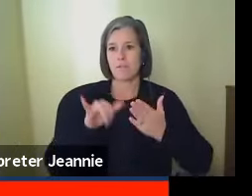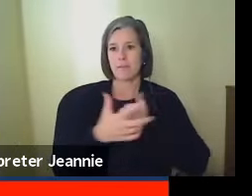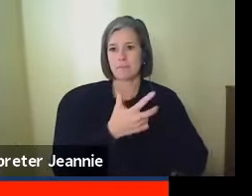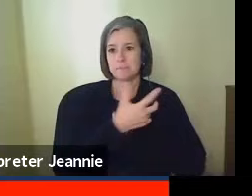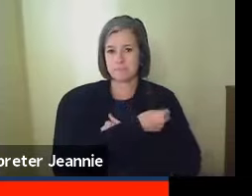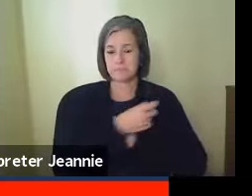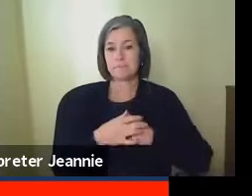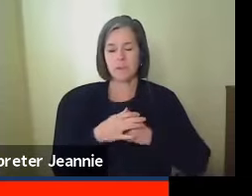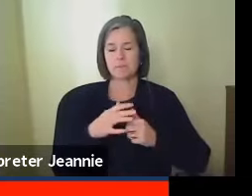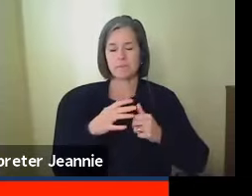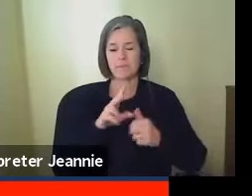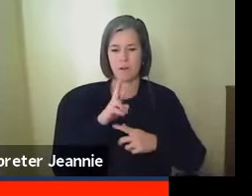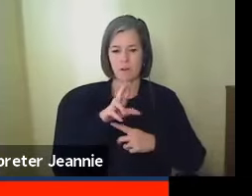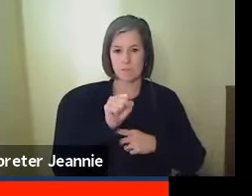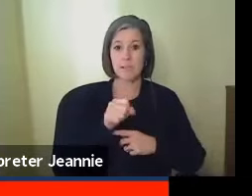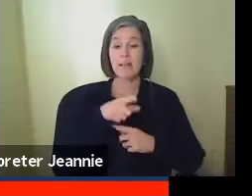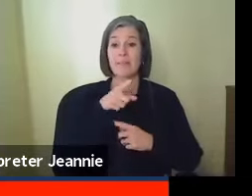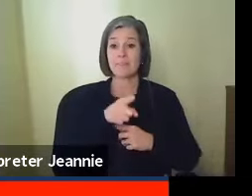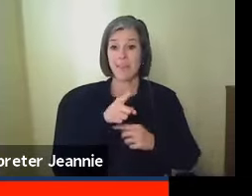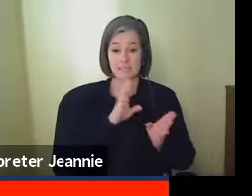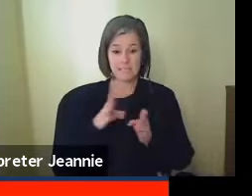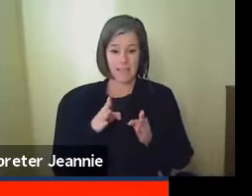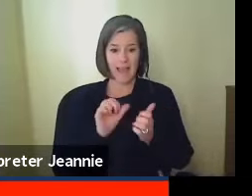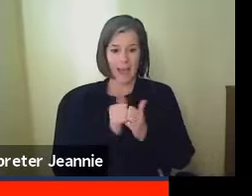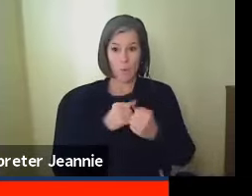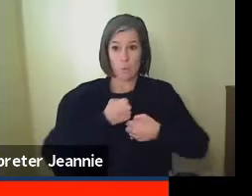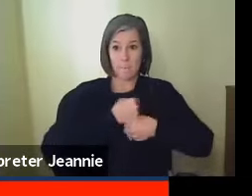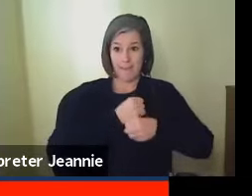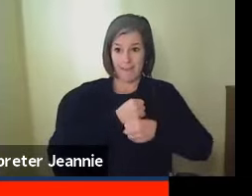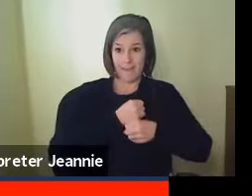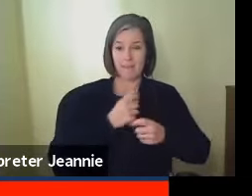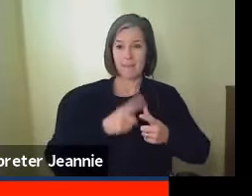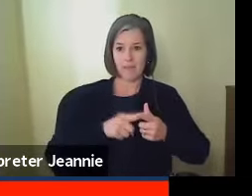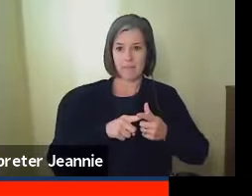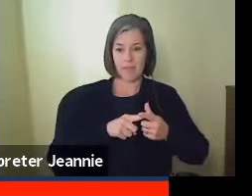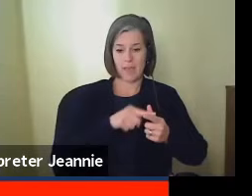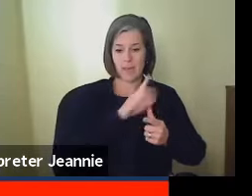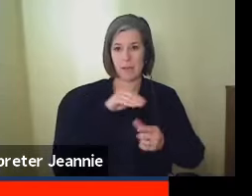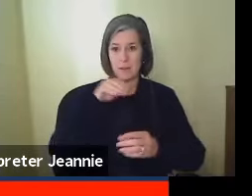how to make that protein and package it into a recipe that we give the body.